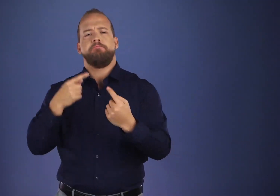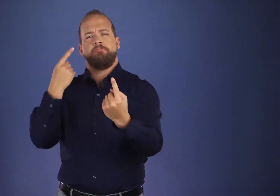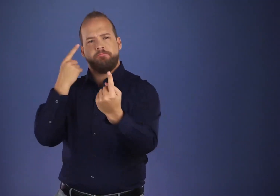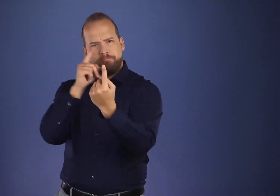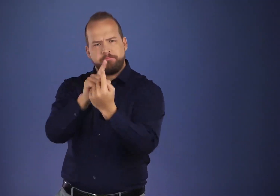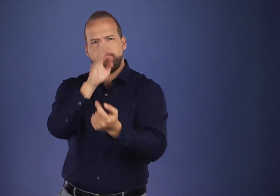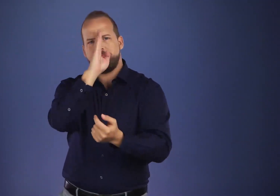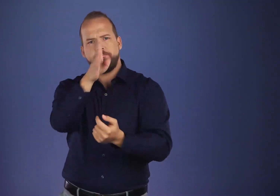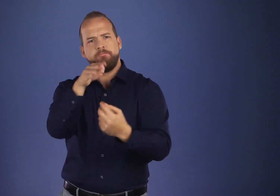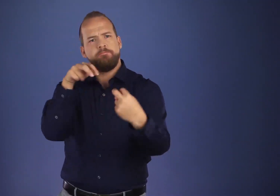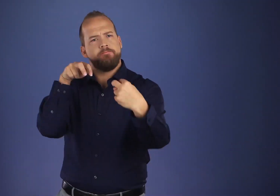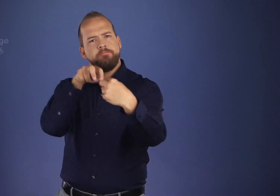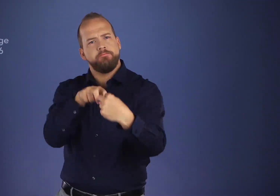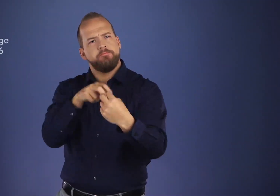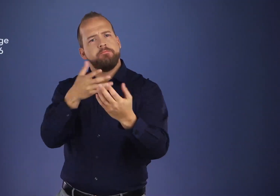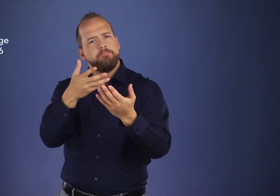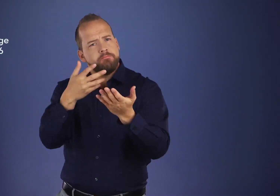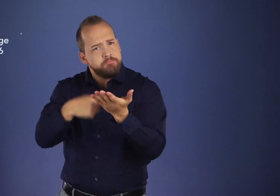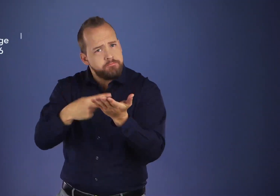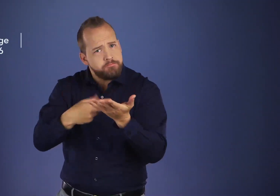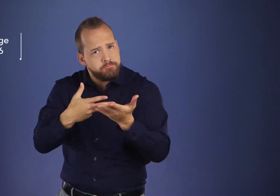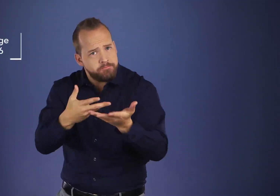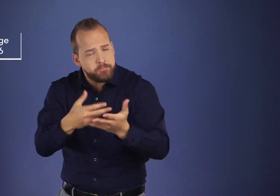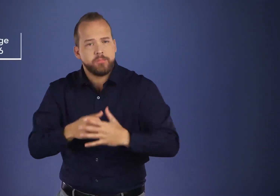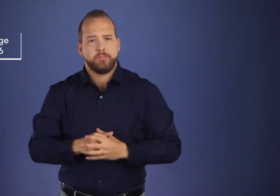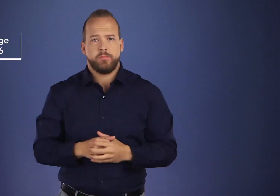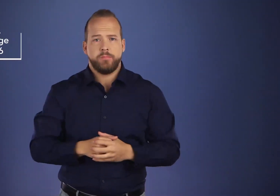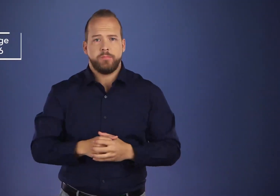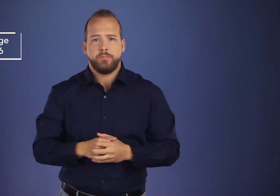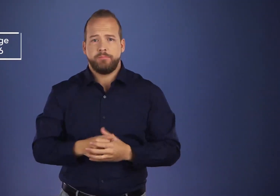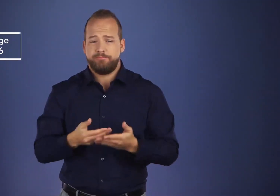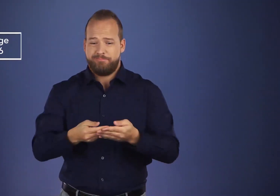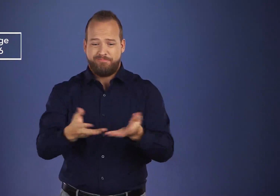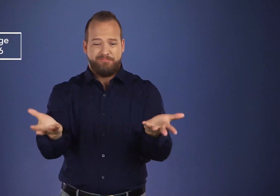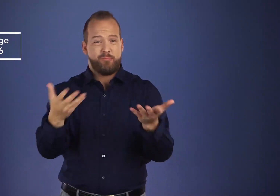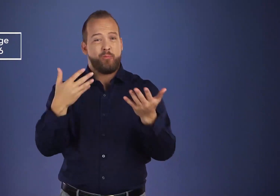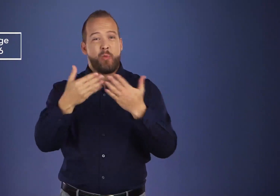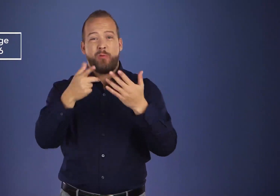head straight for the person concerned, and lay our cards on the table.